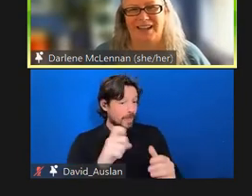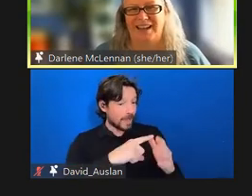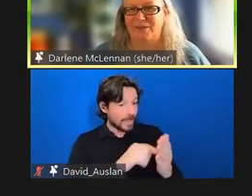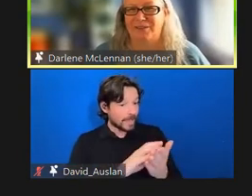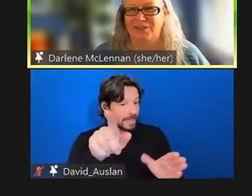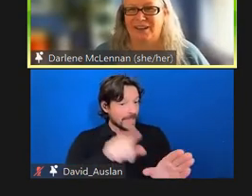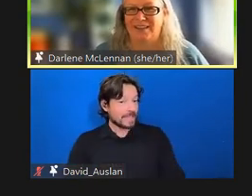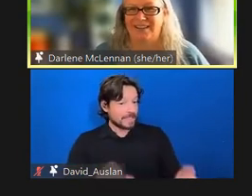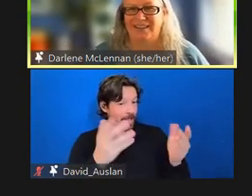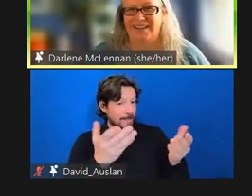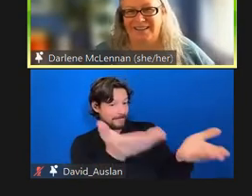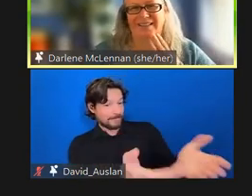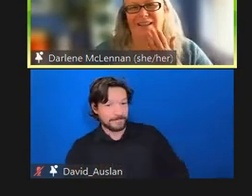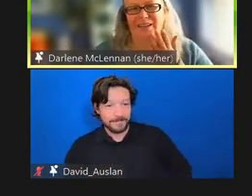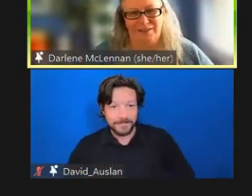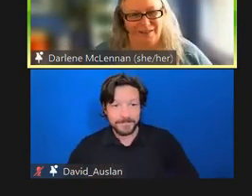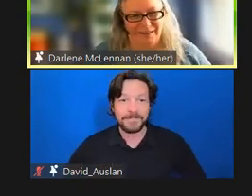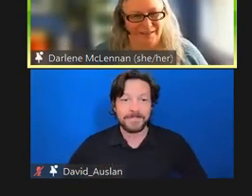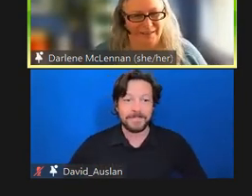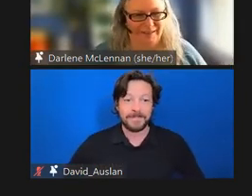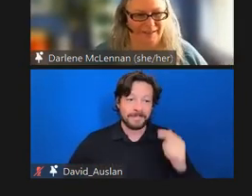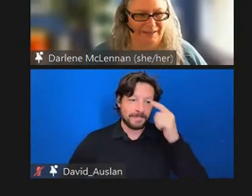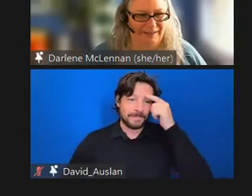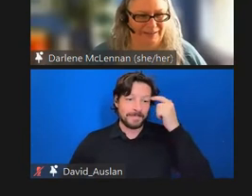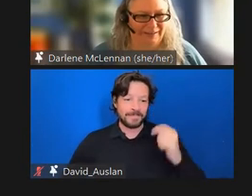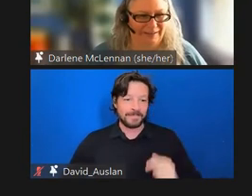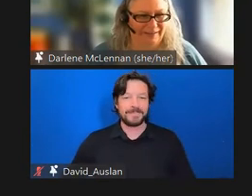us and over to you, Cathy. Thank you. CATHY EASTE: Thank you, Darlene.